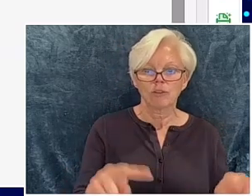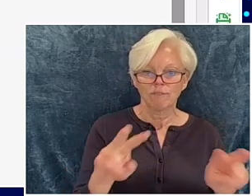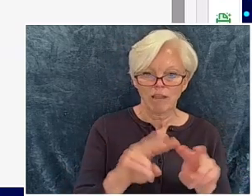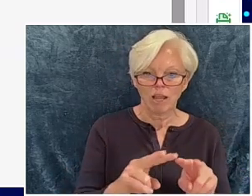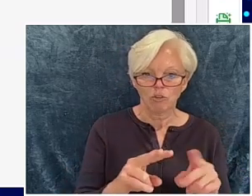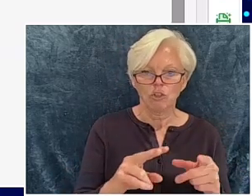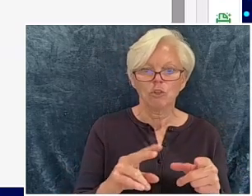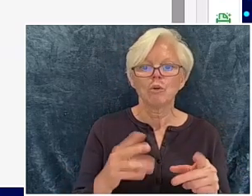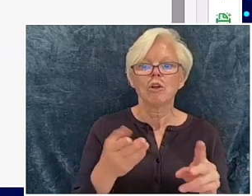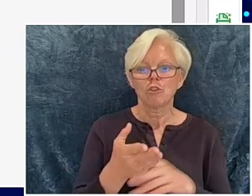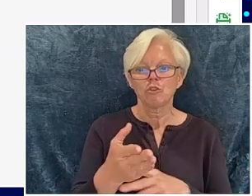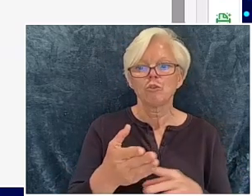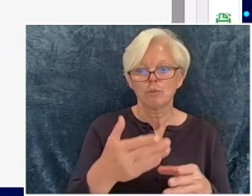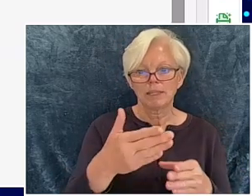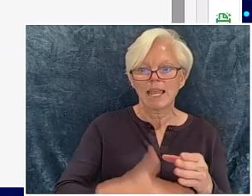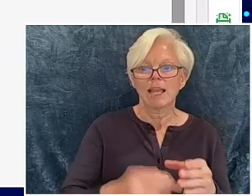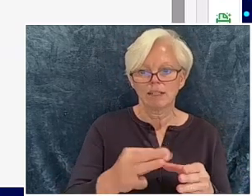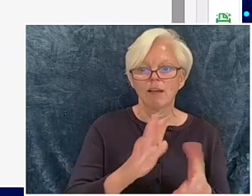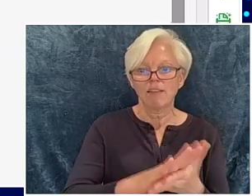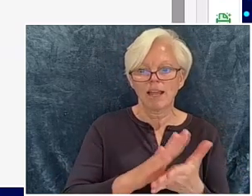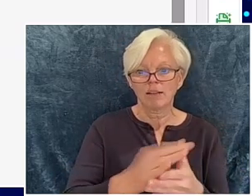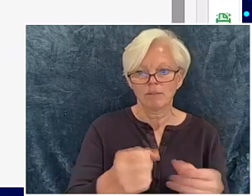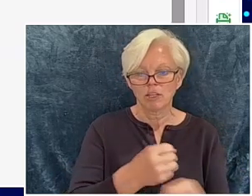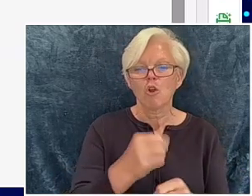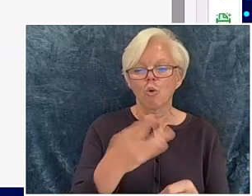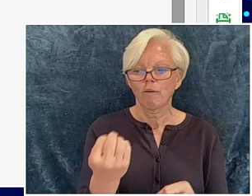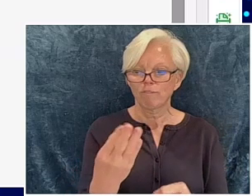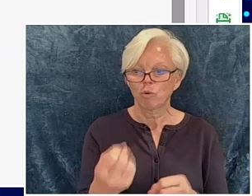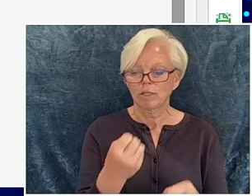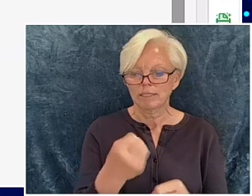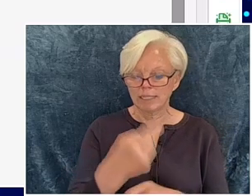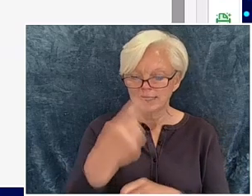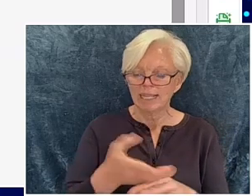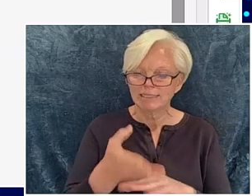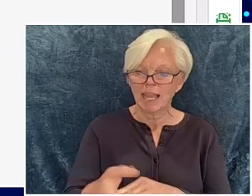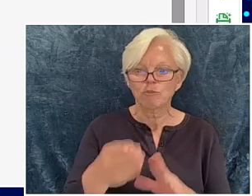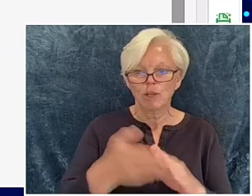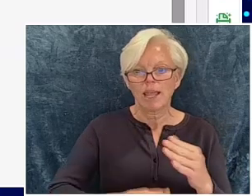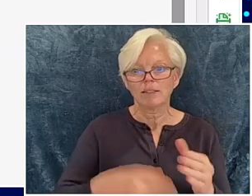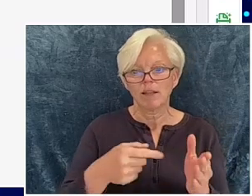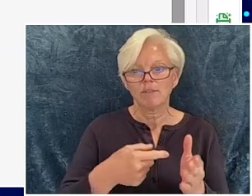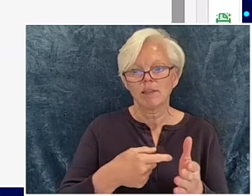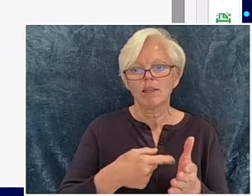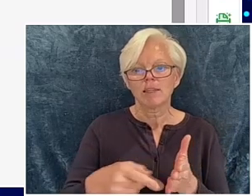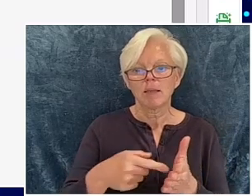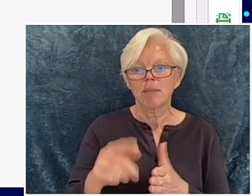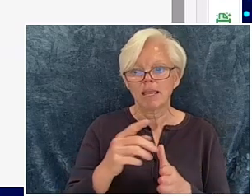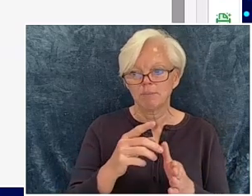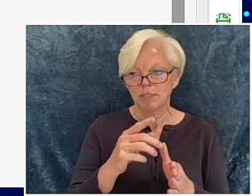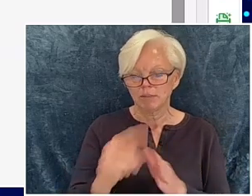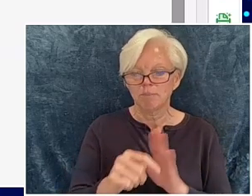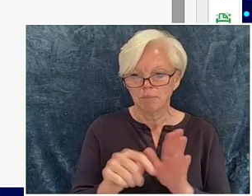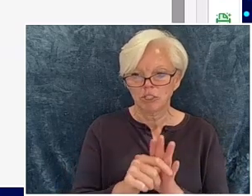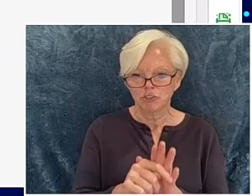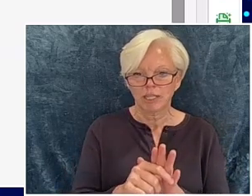academic year, or 14 days after the end of the payment period in which the student ceases enrollment at the institution or